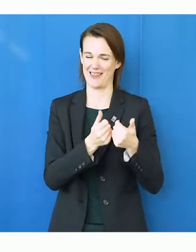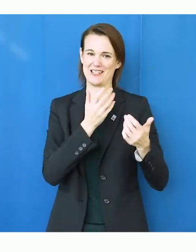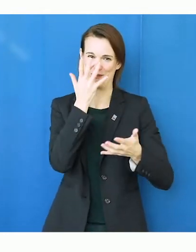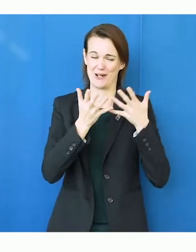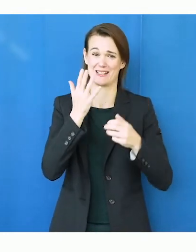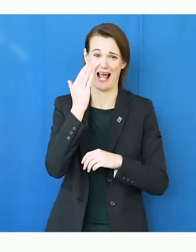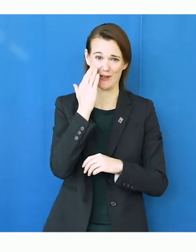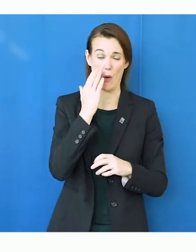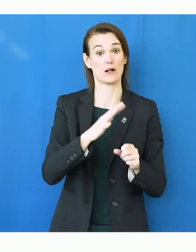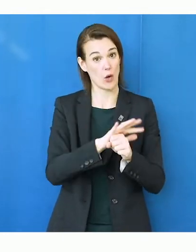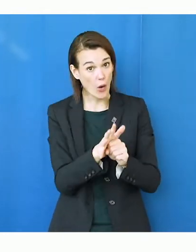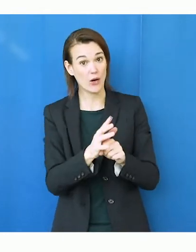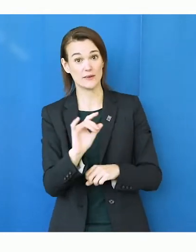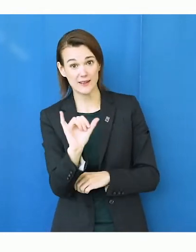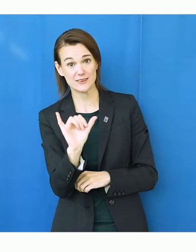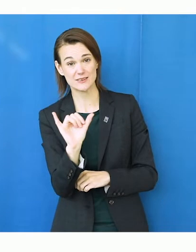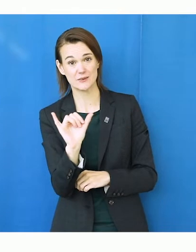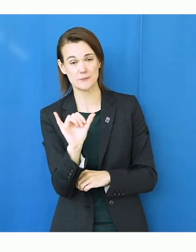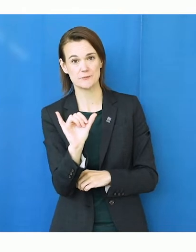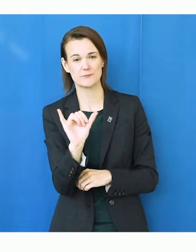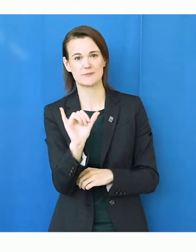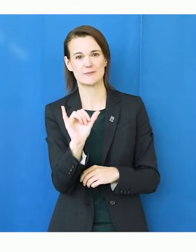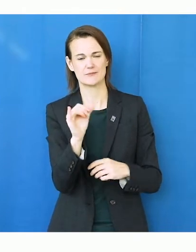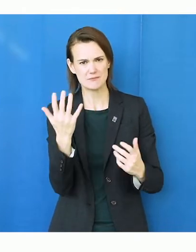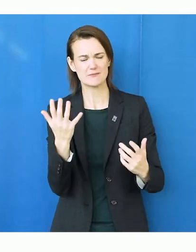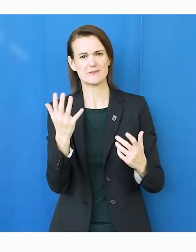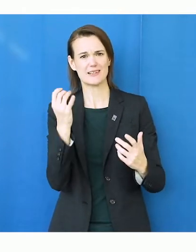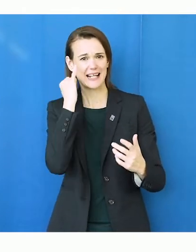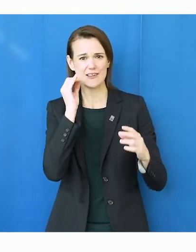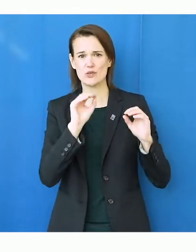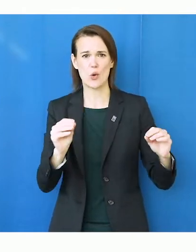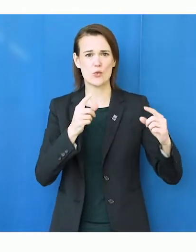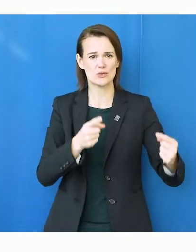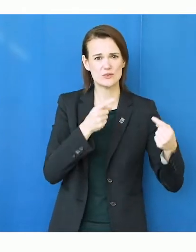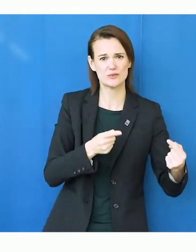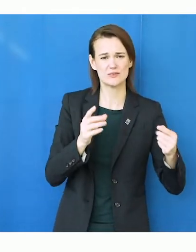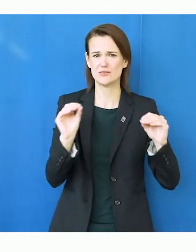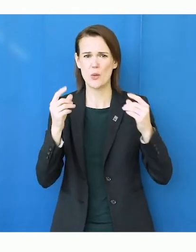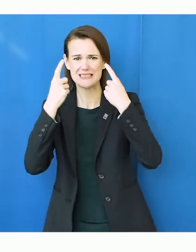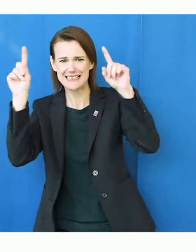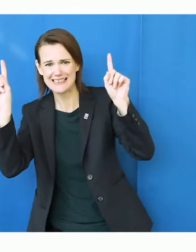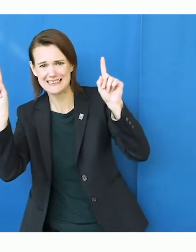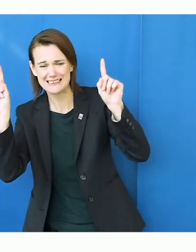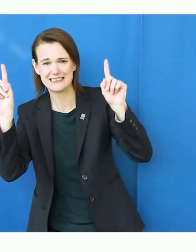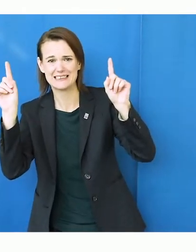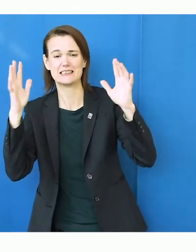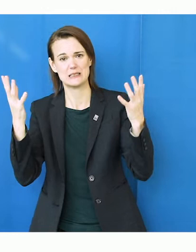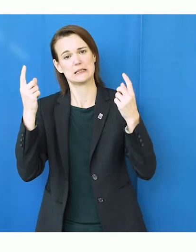19, but what is true success without struggle? True success is achieved by striving to overcome our challenges.